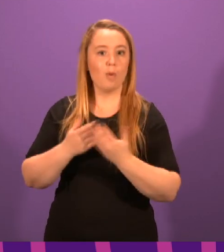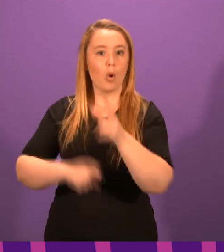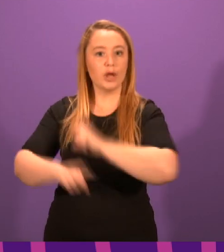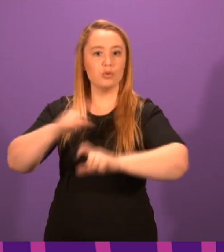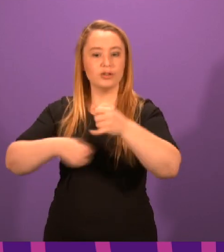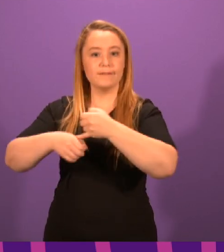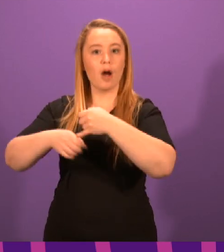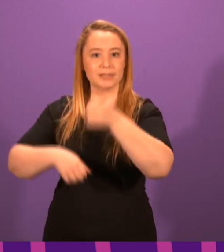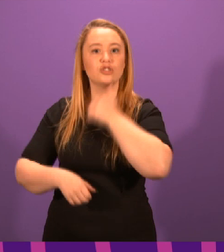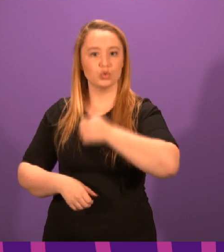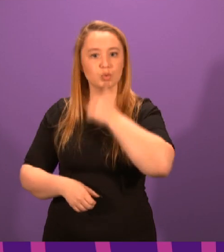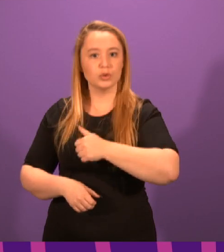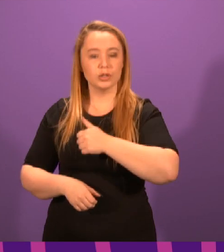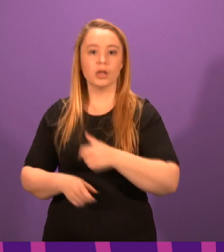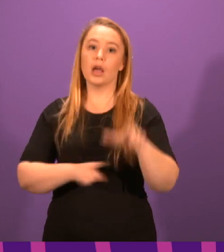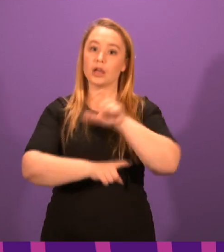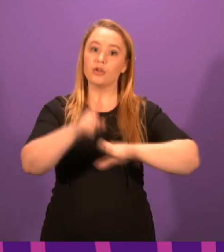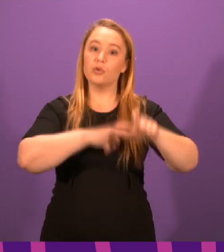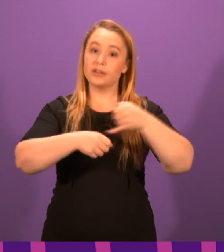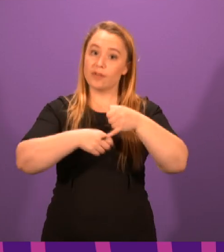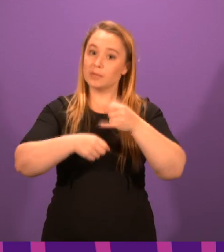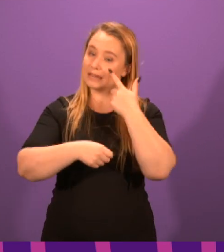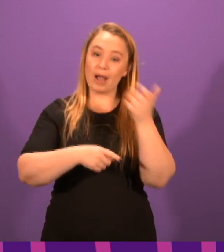to encourage that. We cannot make community pharmacies take part, but